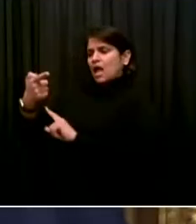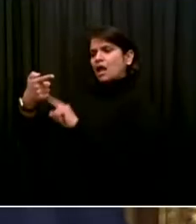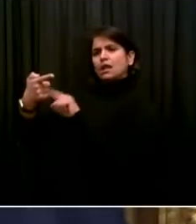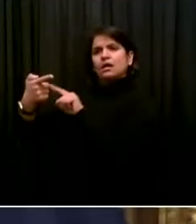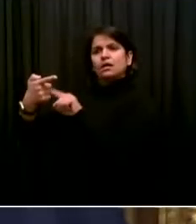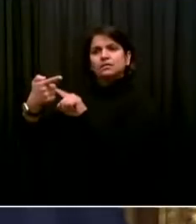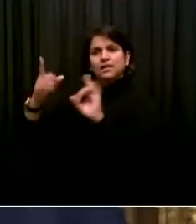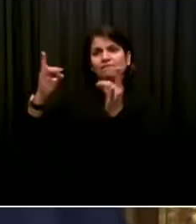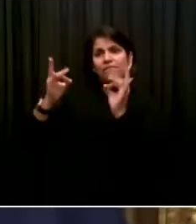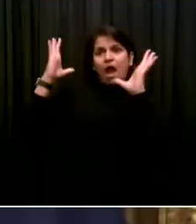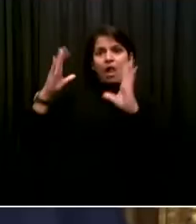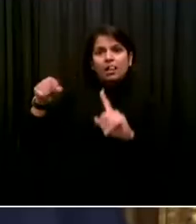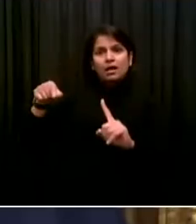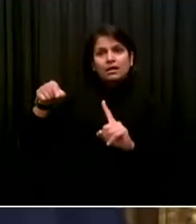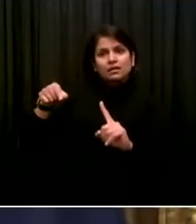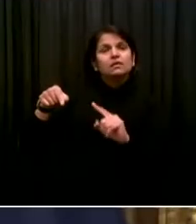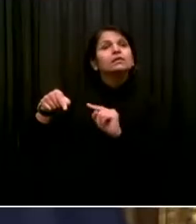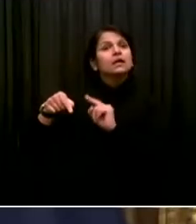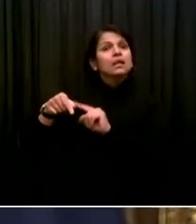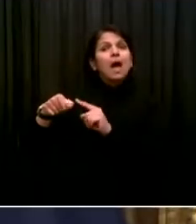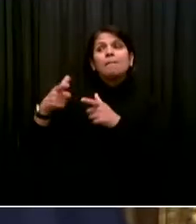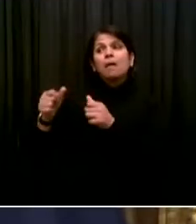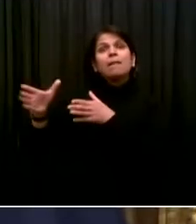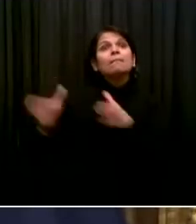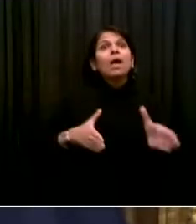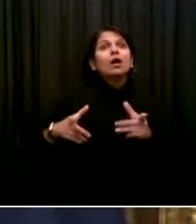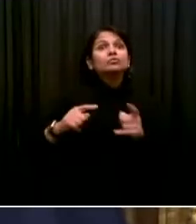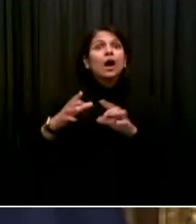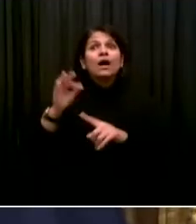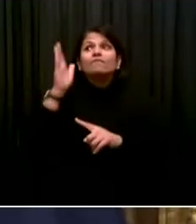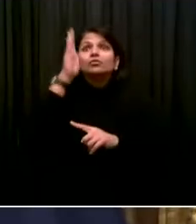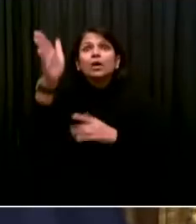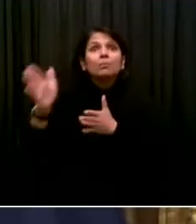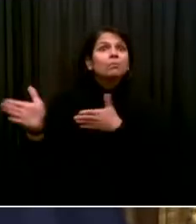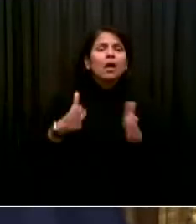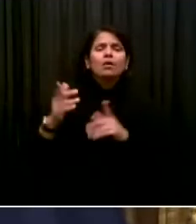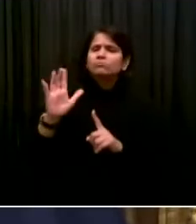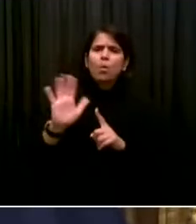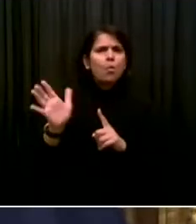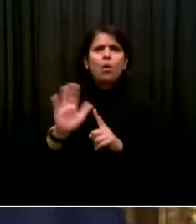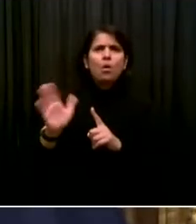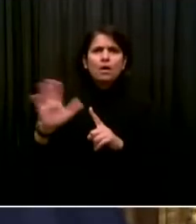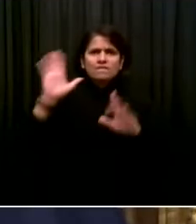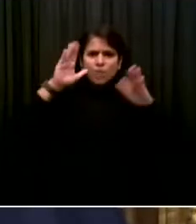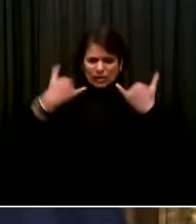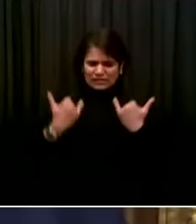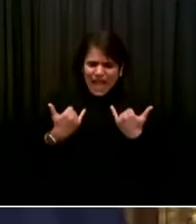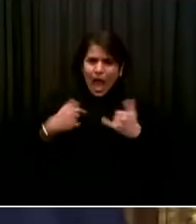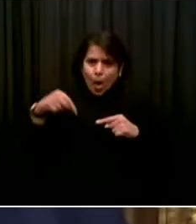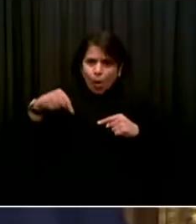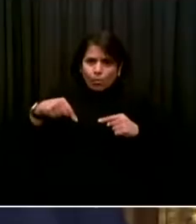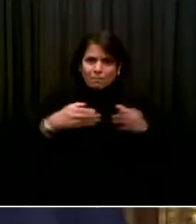GUN VIOLENCE. WI TANT O BE CLEAR. THIS IS NOT JUST A PLAN FOR THE FUTURE. THIS IS A PLAN R FORIGHT NOW.